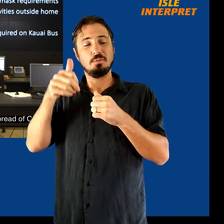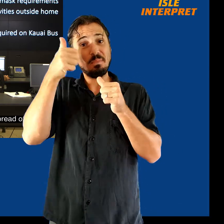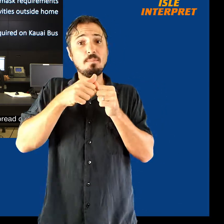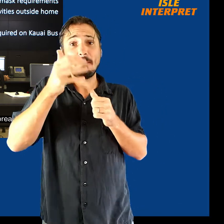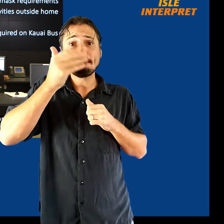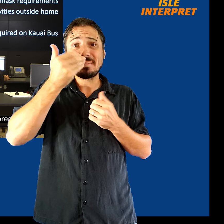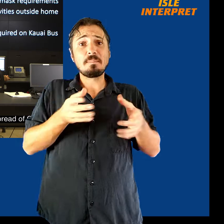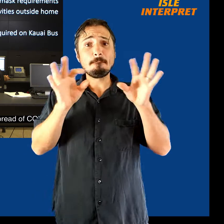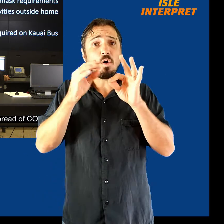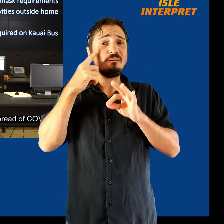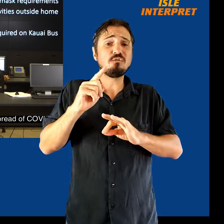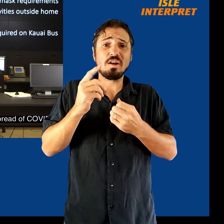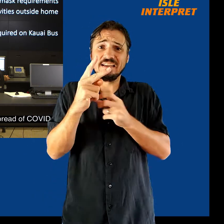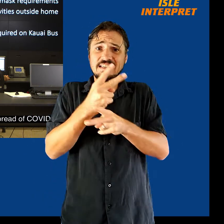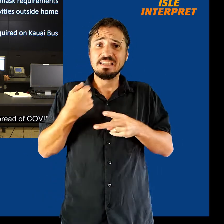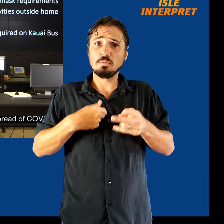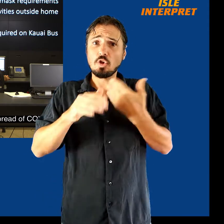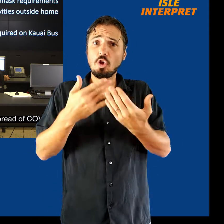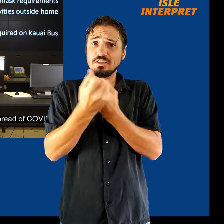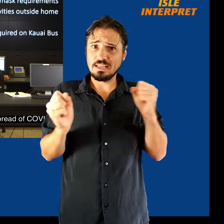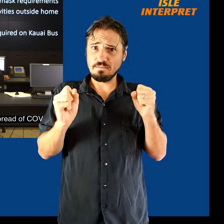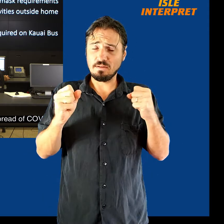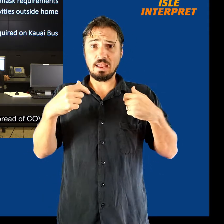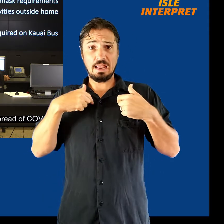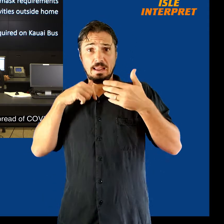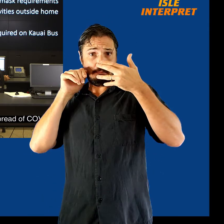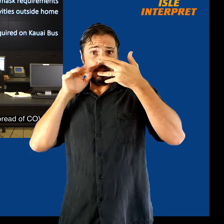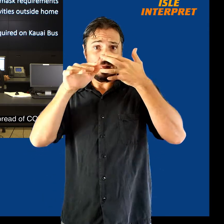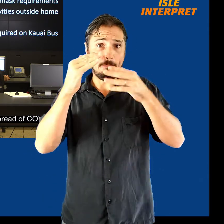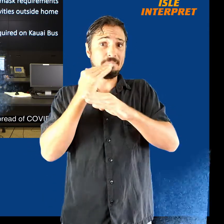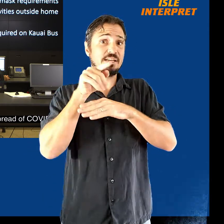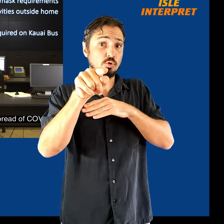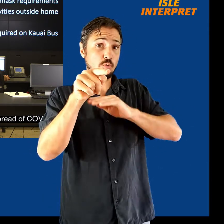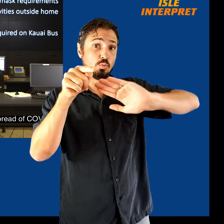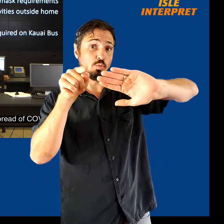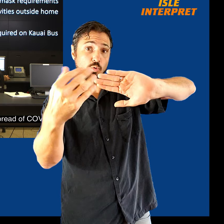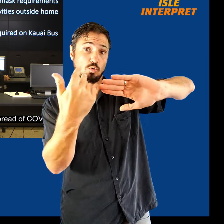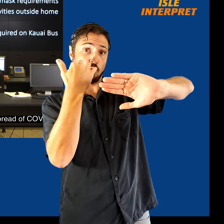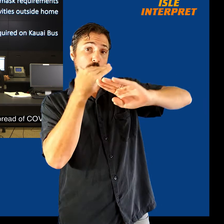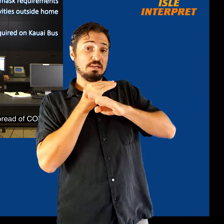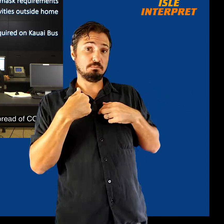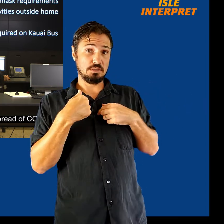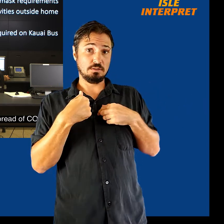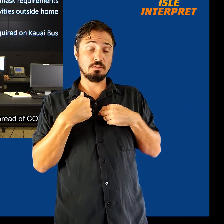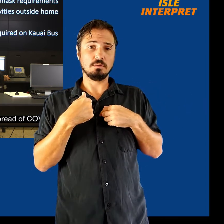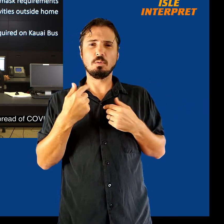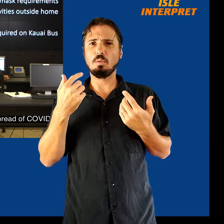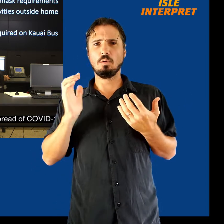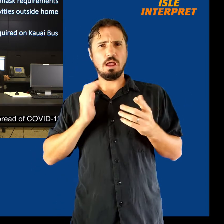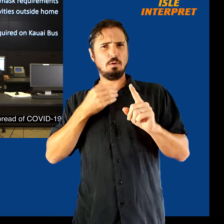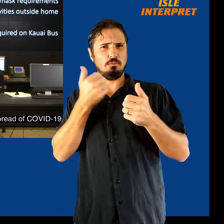Folks, our goal first and foremost in establishing these rules is to contain the spread of COVID-19 on our island as best we’re able.